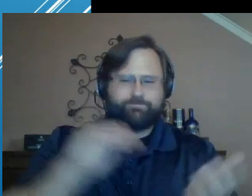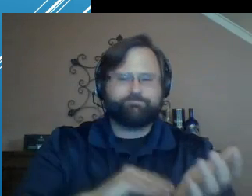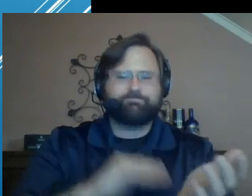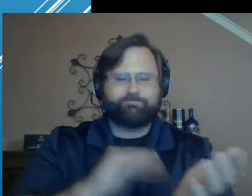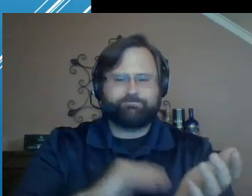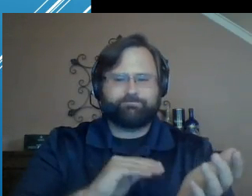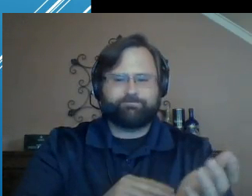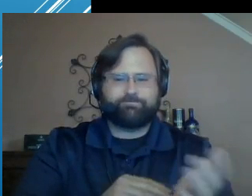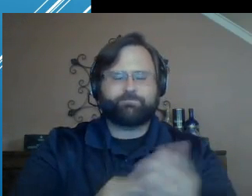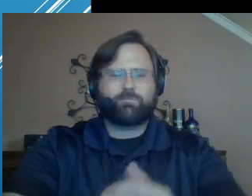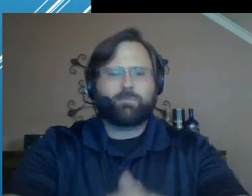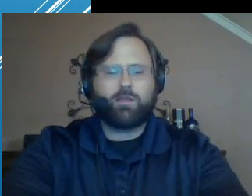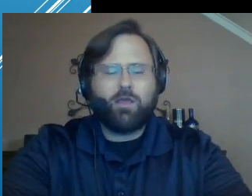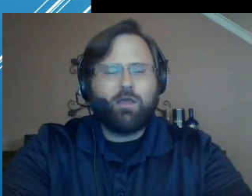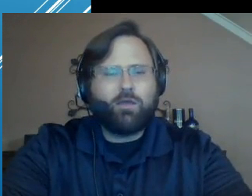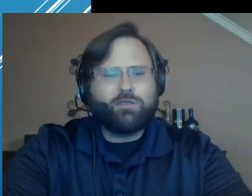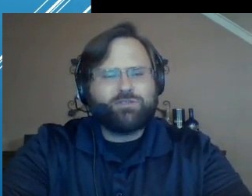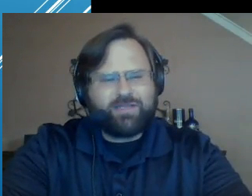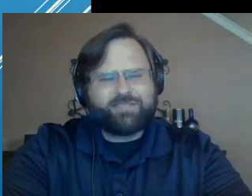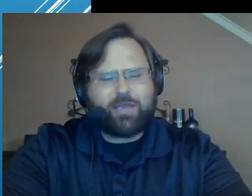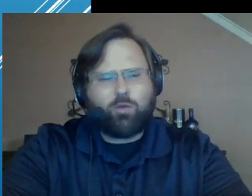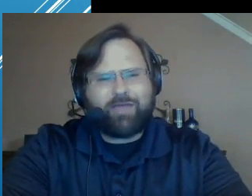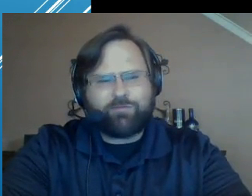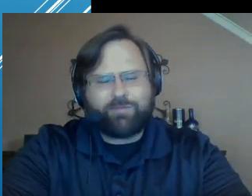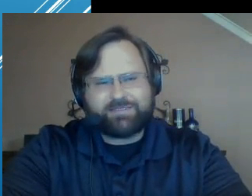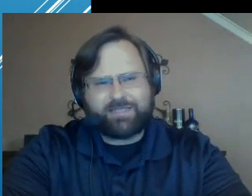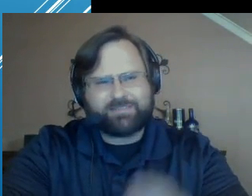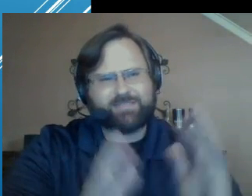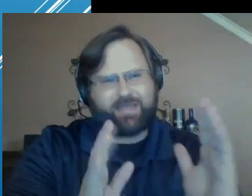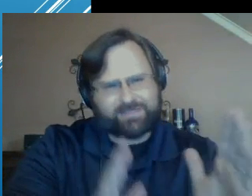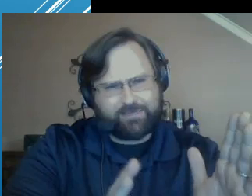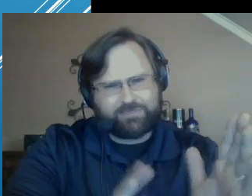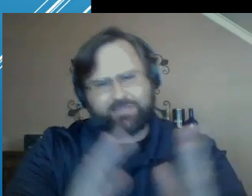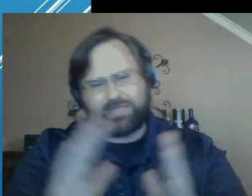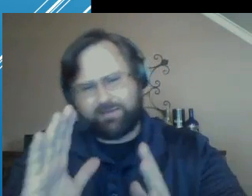so the thing to take away from these sentences that have a subject and a verb